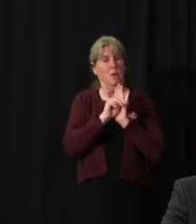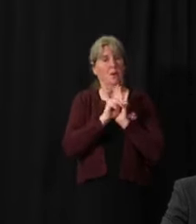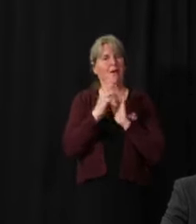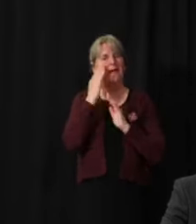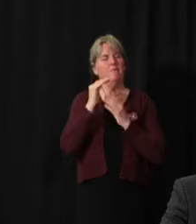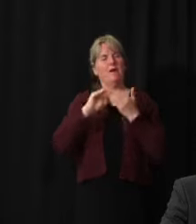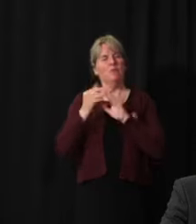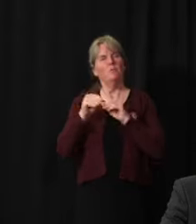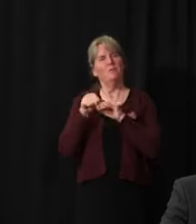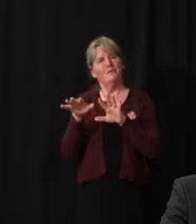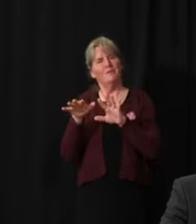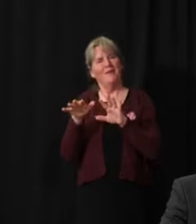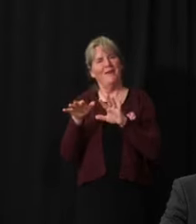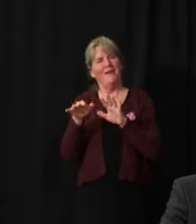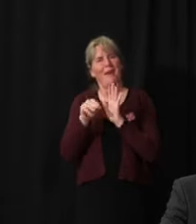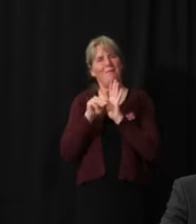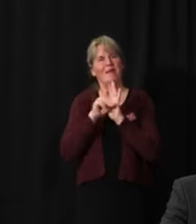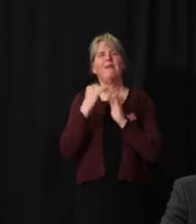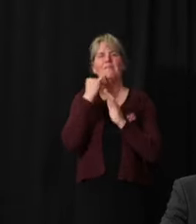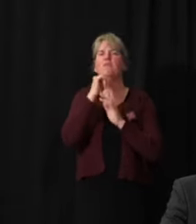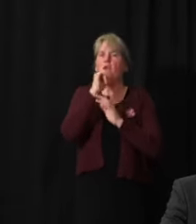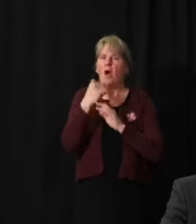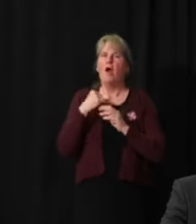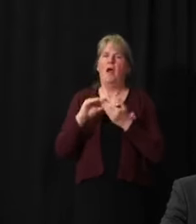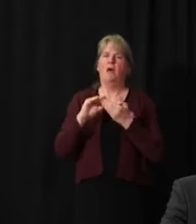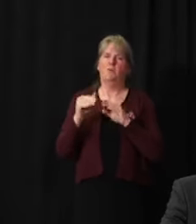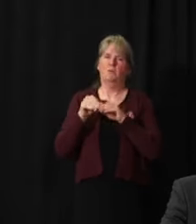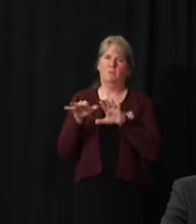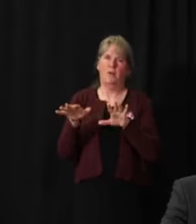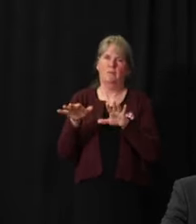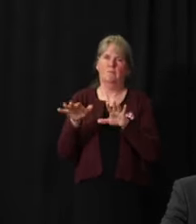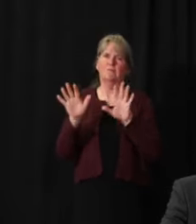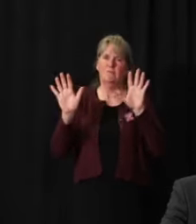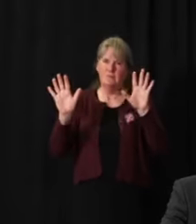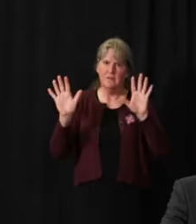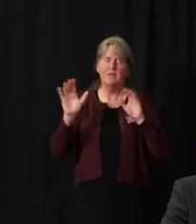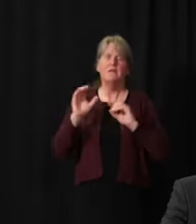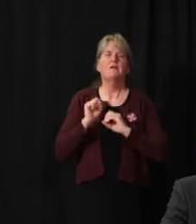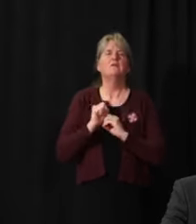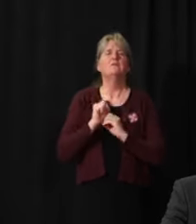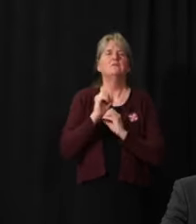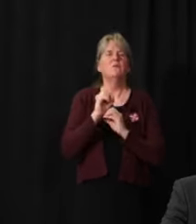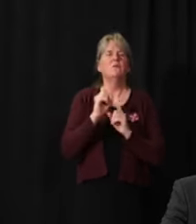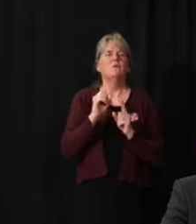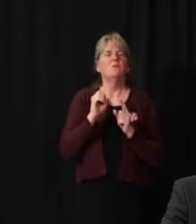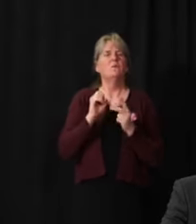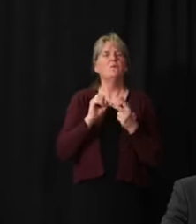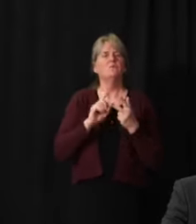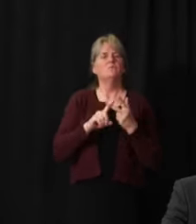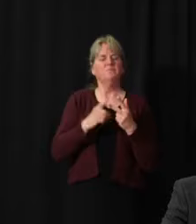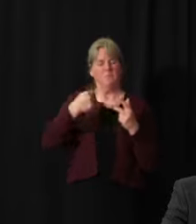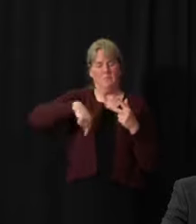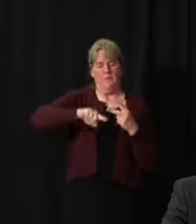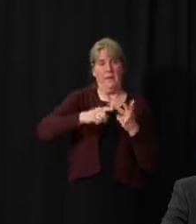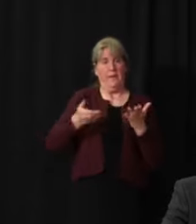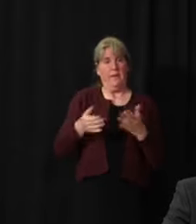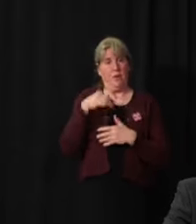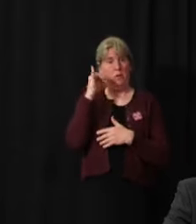on community spread. You can really only make future projections based on that model if you had ongoing community spread.